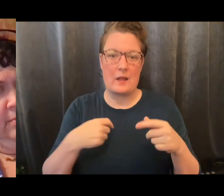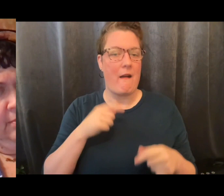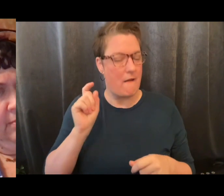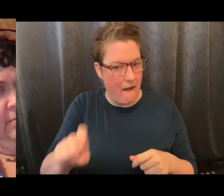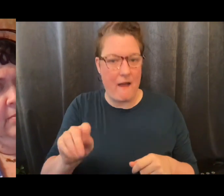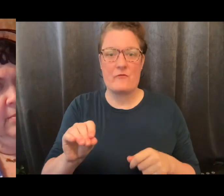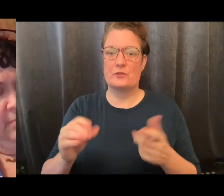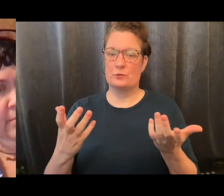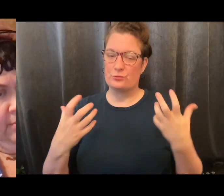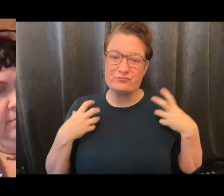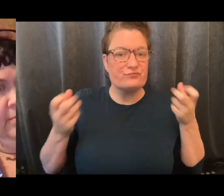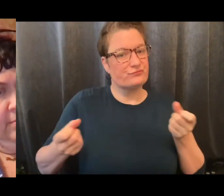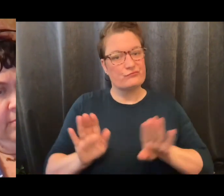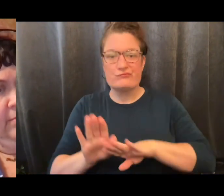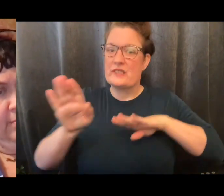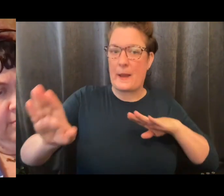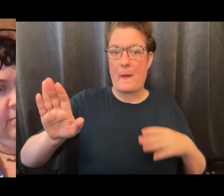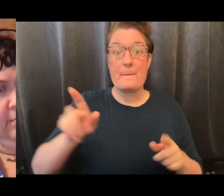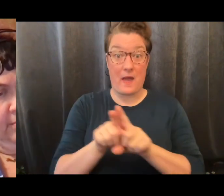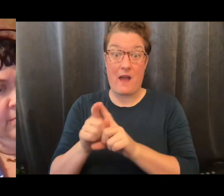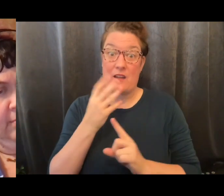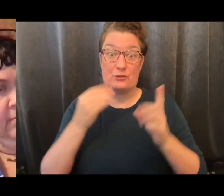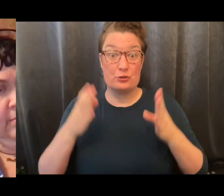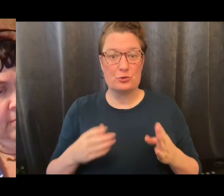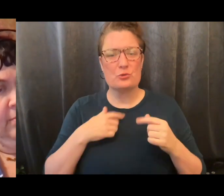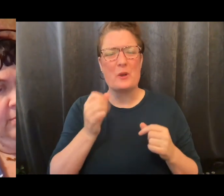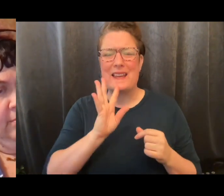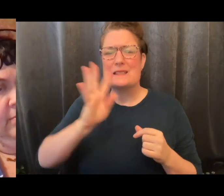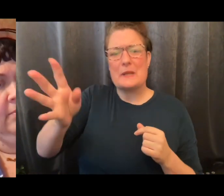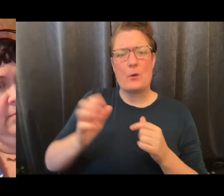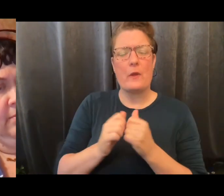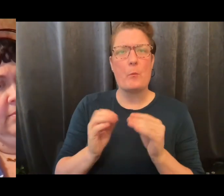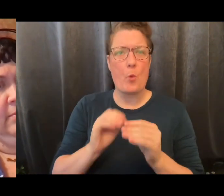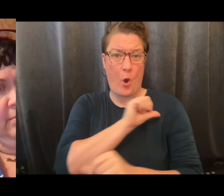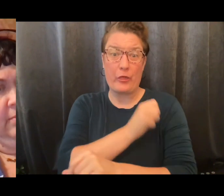as a Jew so that I can speak out with more authority against Israel.